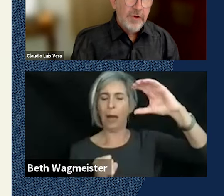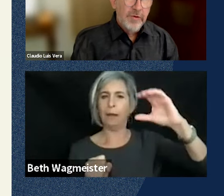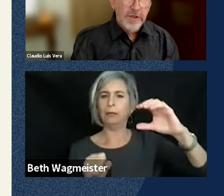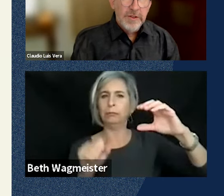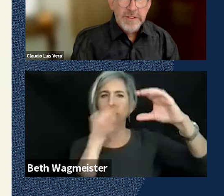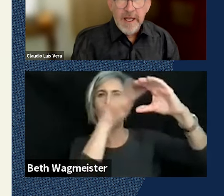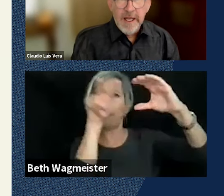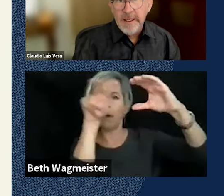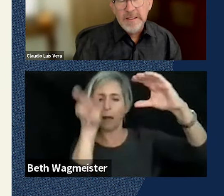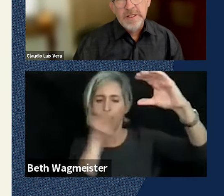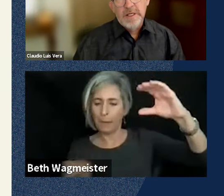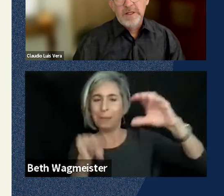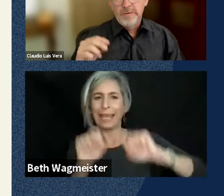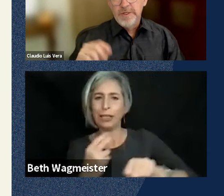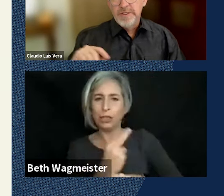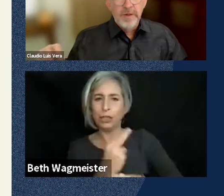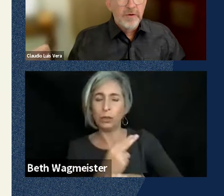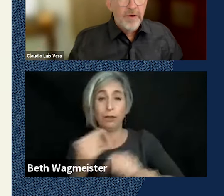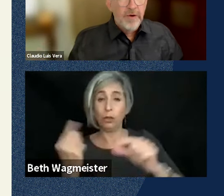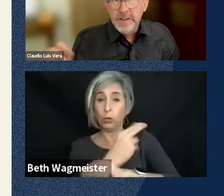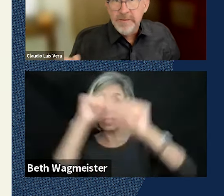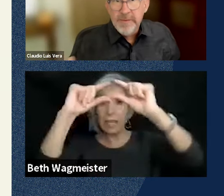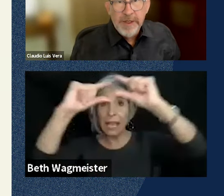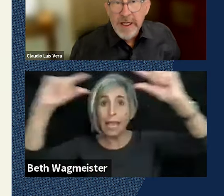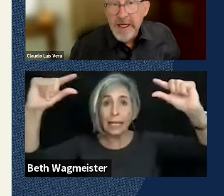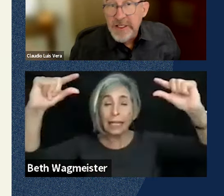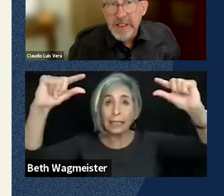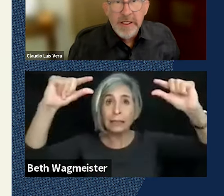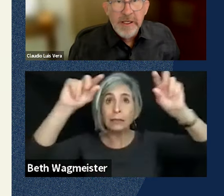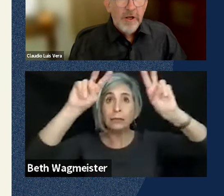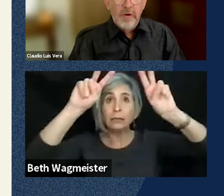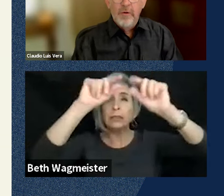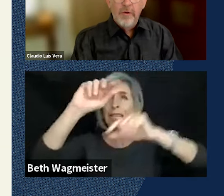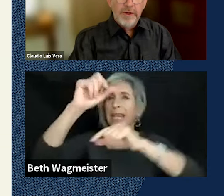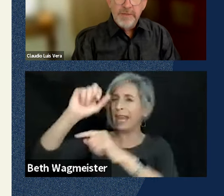If you were using headings, you'd be jumping around using maybe an H key, or there'd be